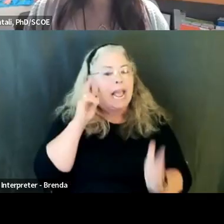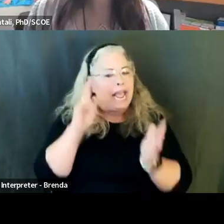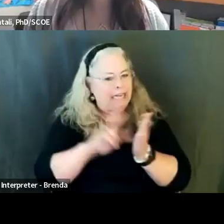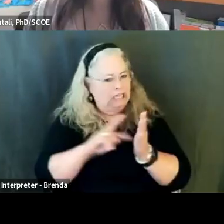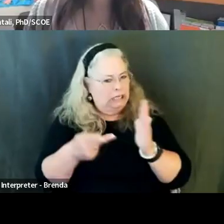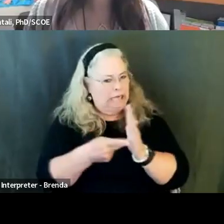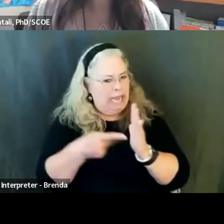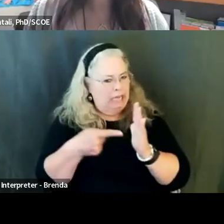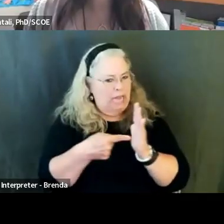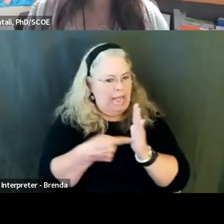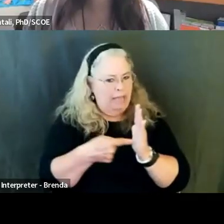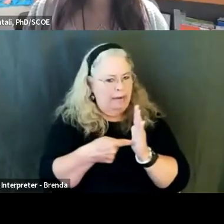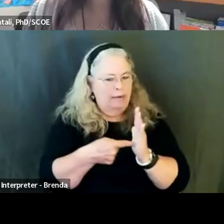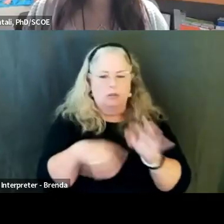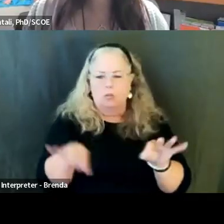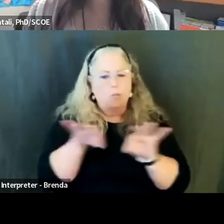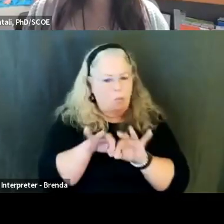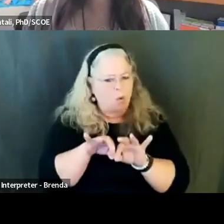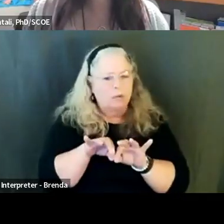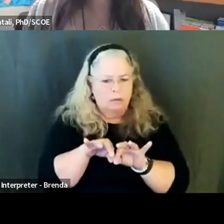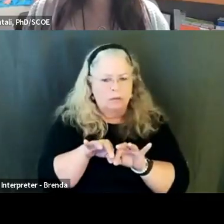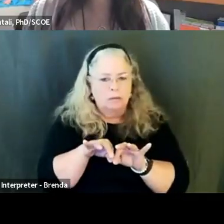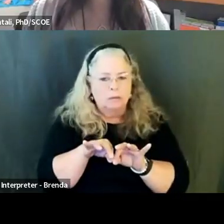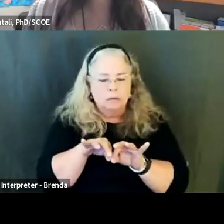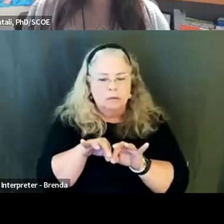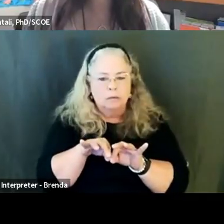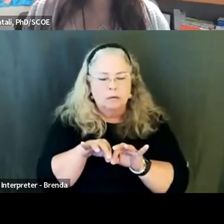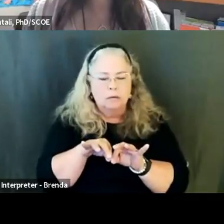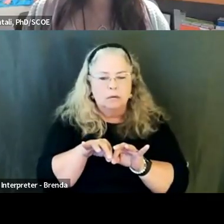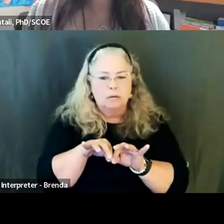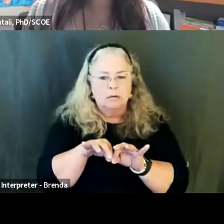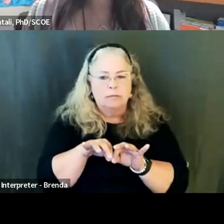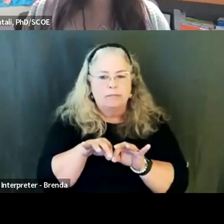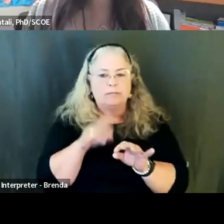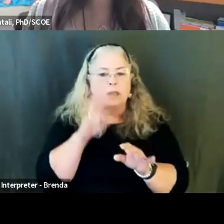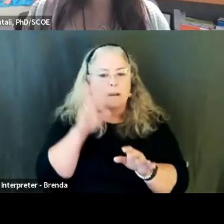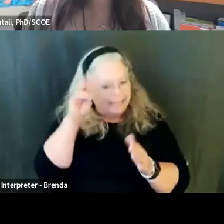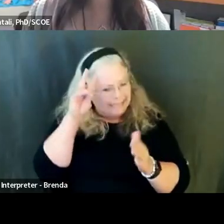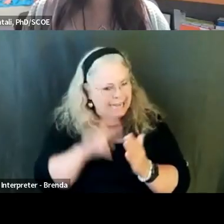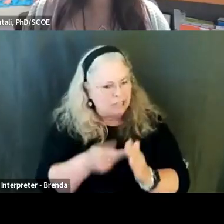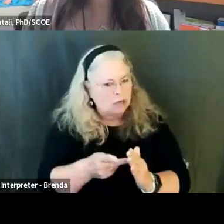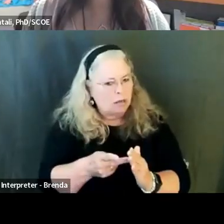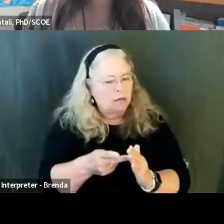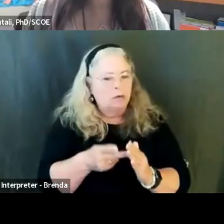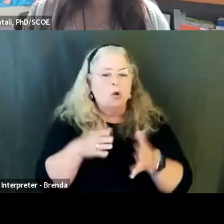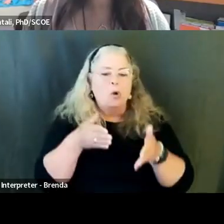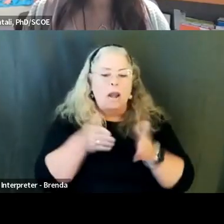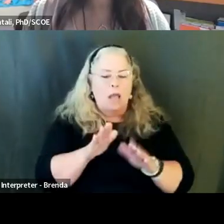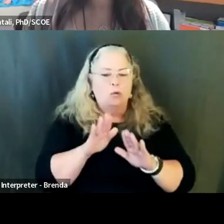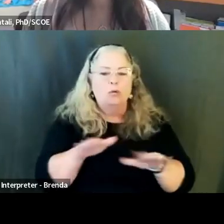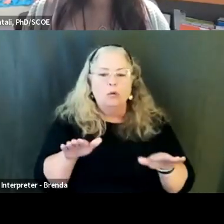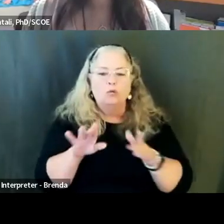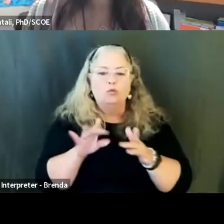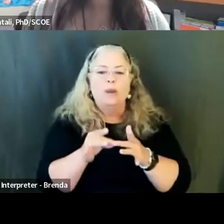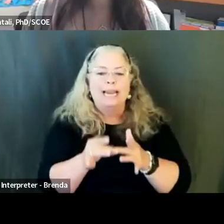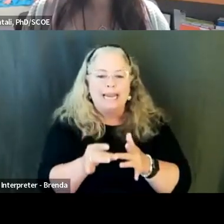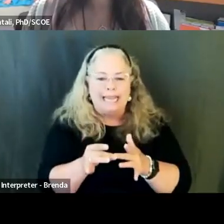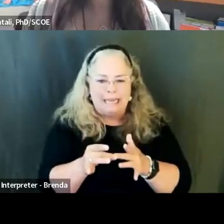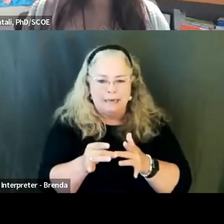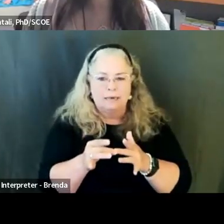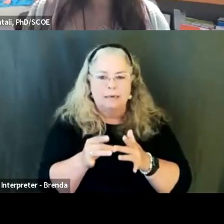word is so so so key and in being intentional in allowing the children to lead what's happening